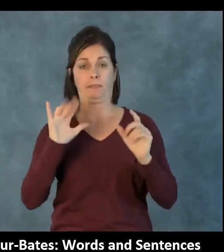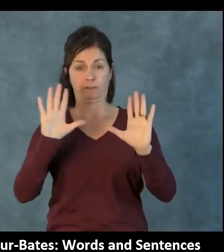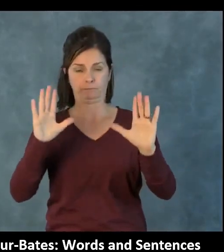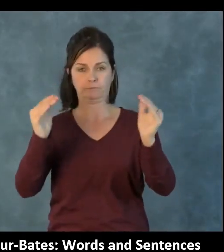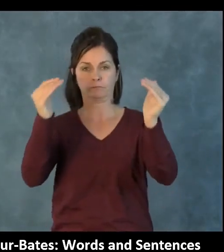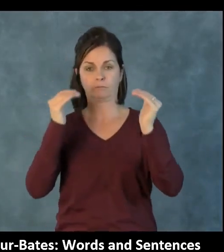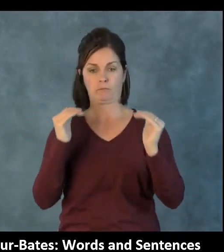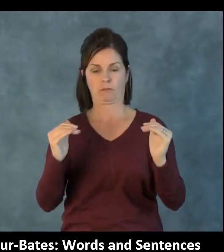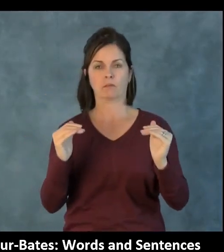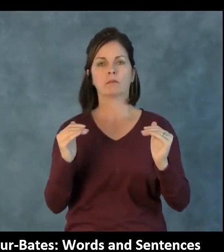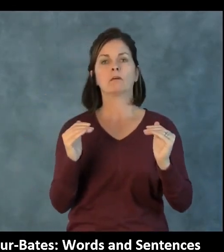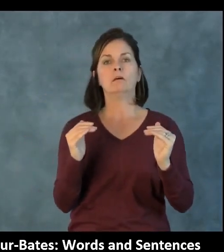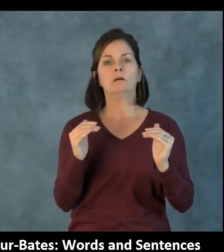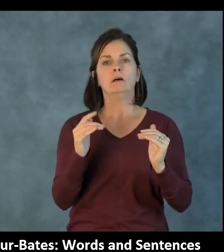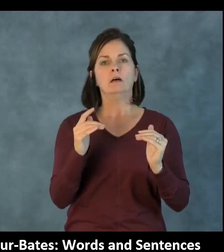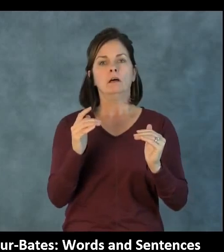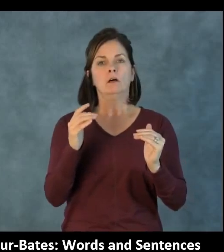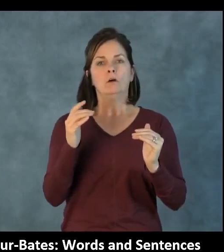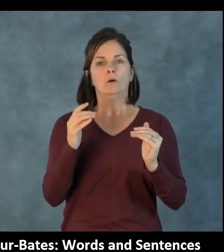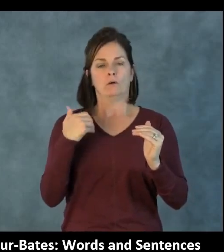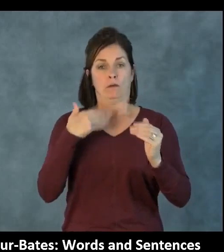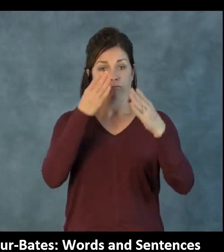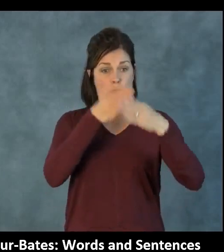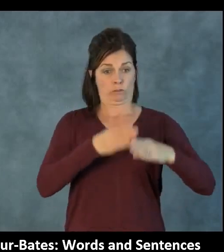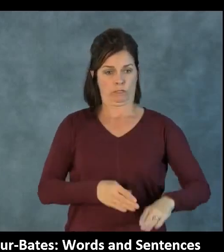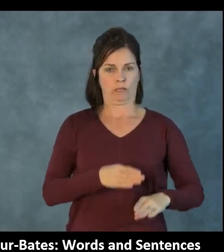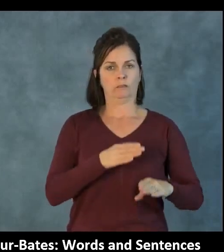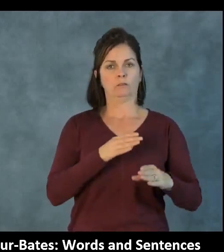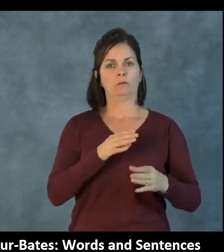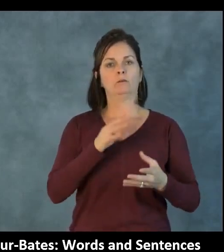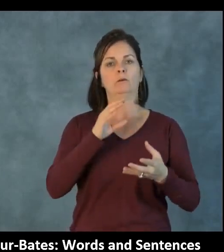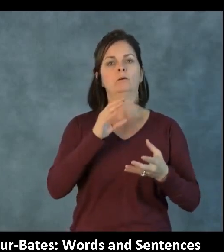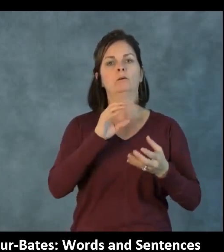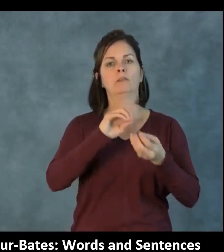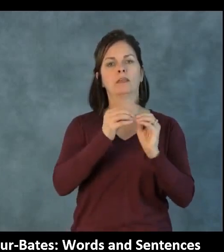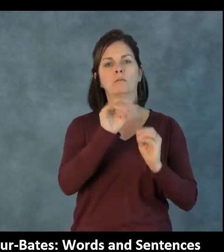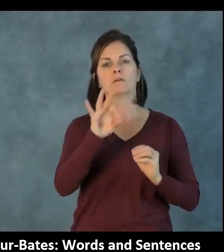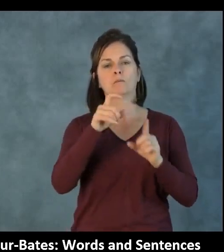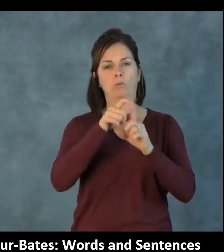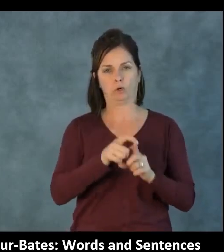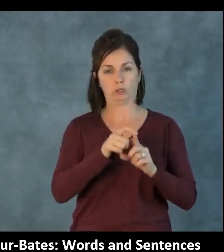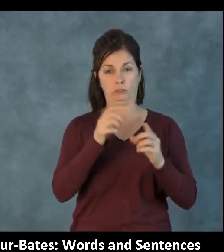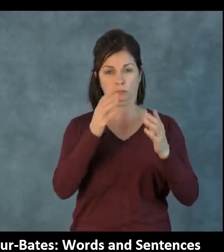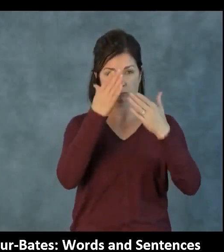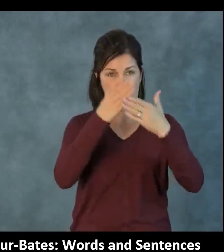we've broken down the number of words that Nicholas produces in different modalities.